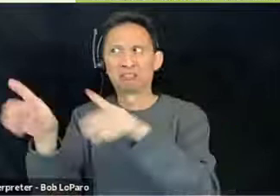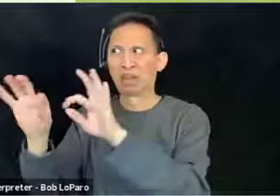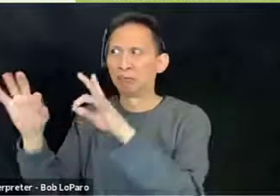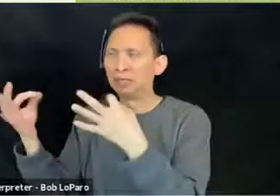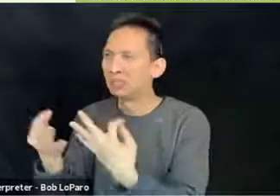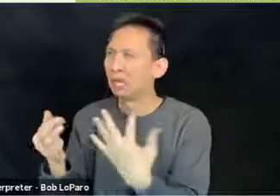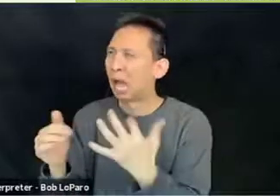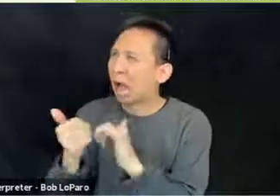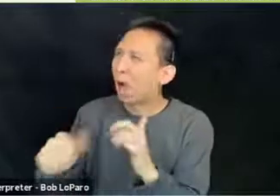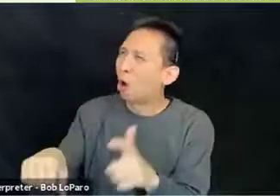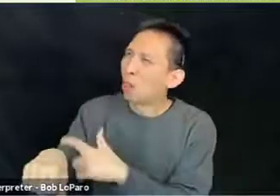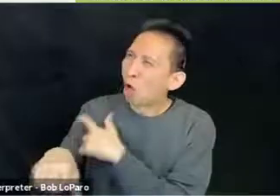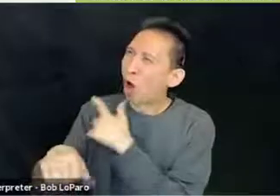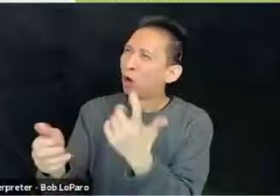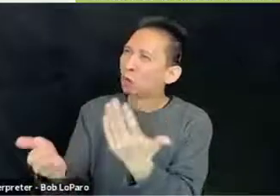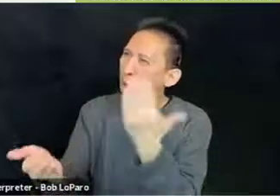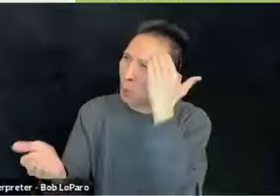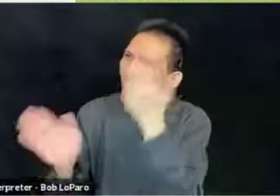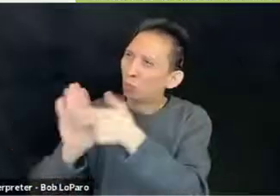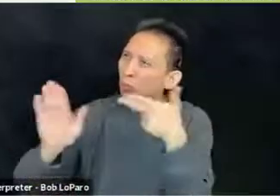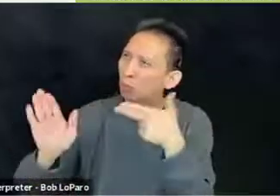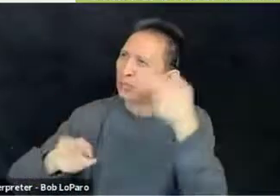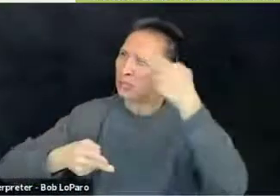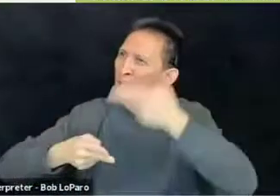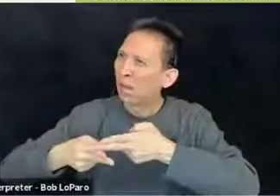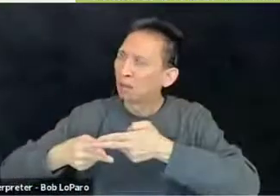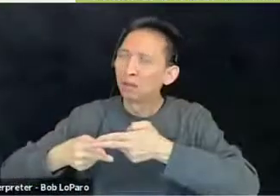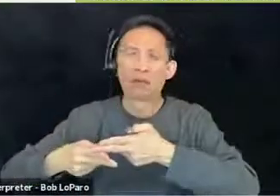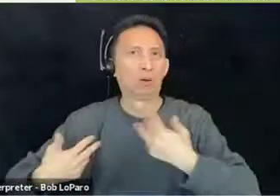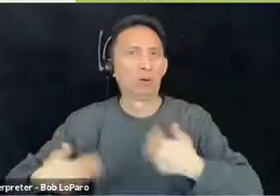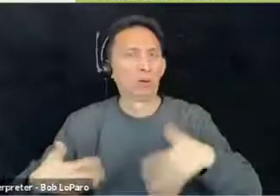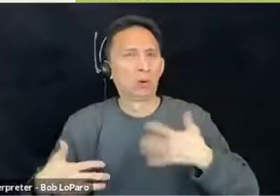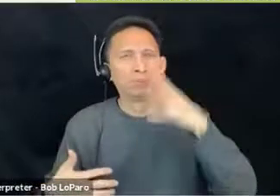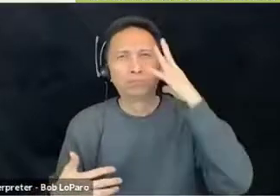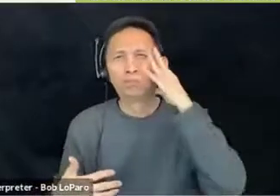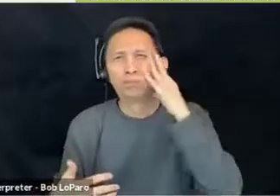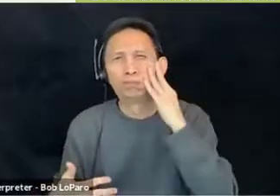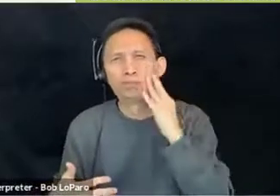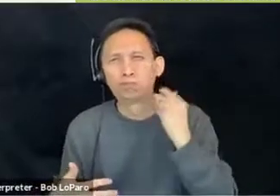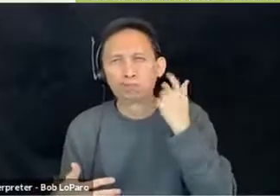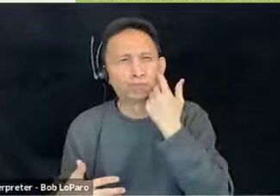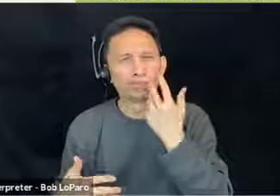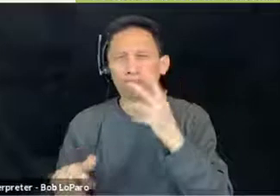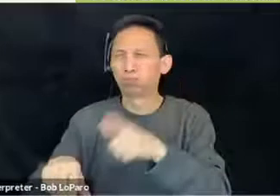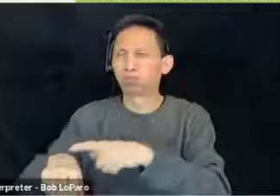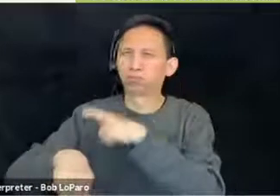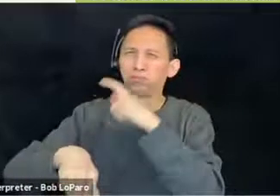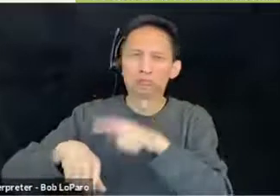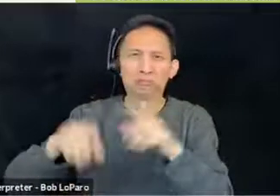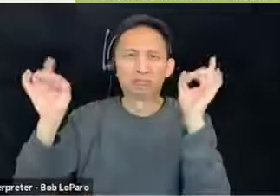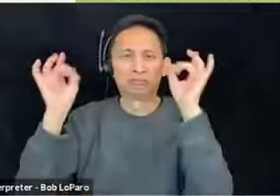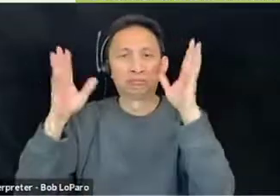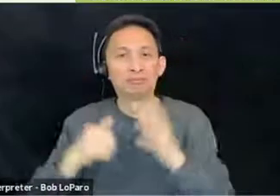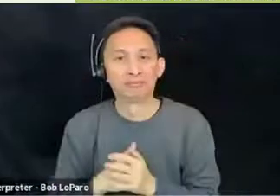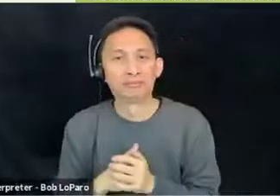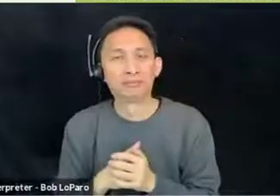it's even more crucial for us to help these individuals be identified earlier. And here's- - And Katie.